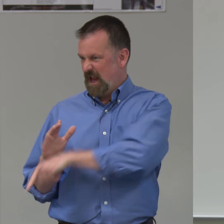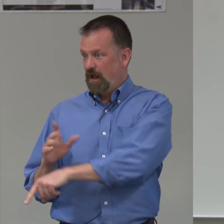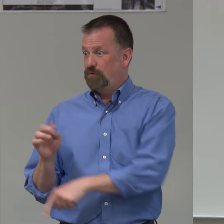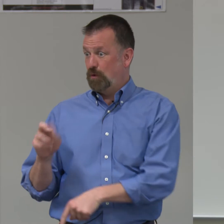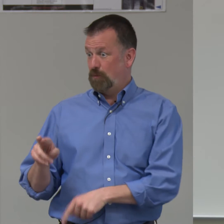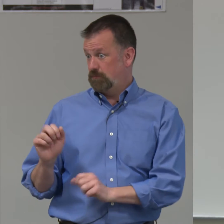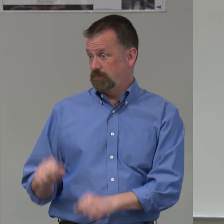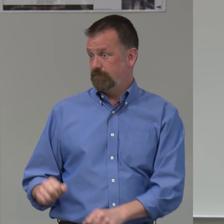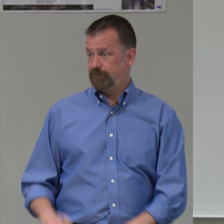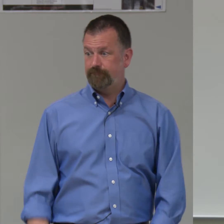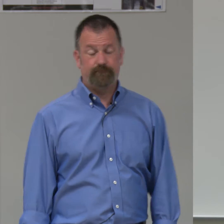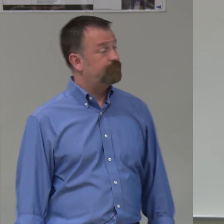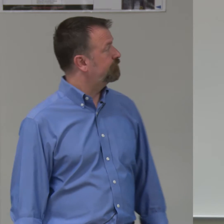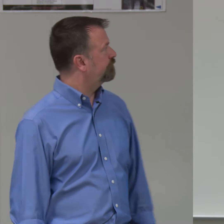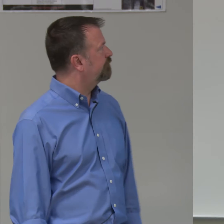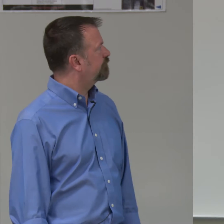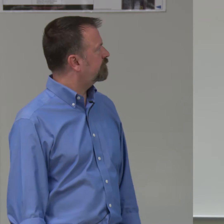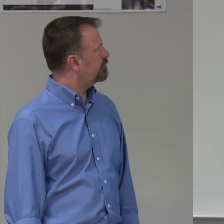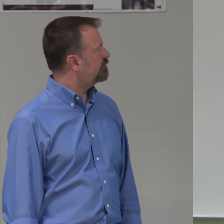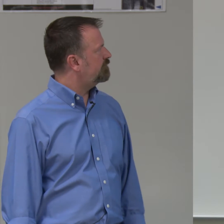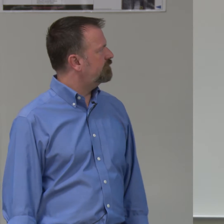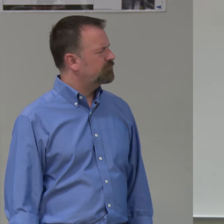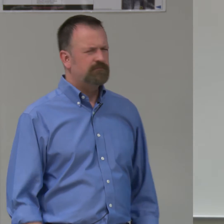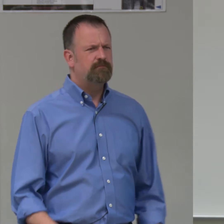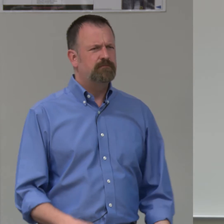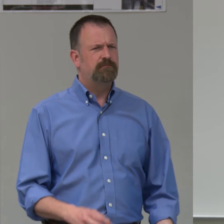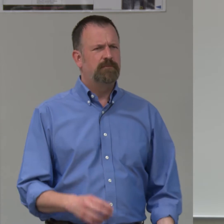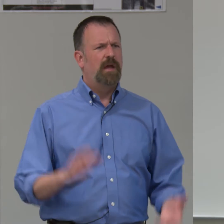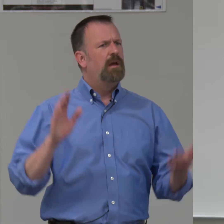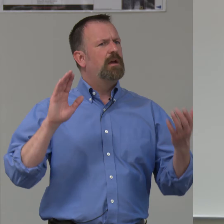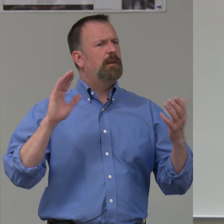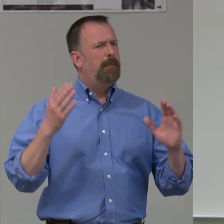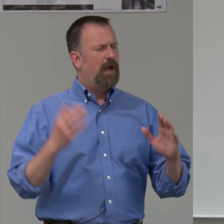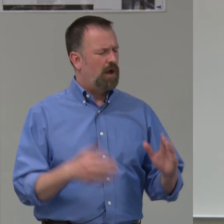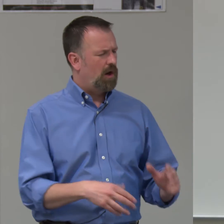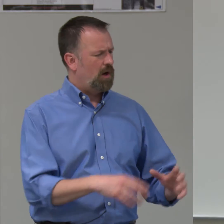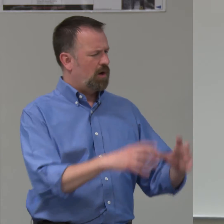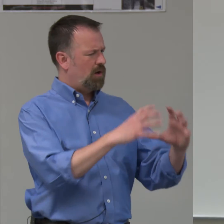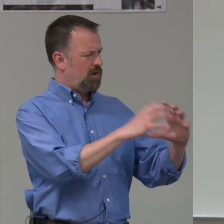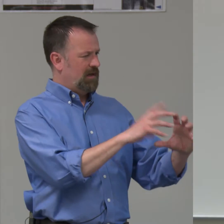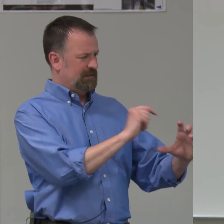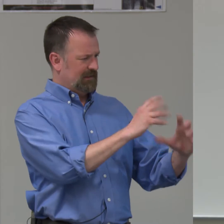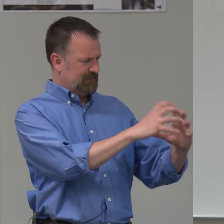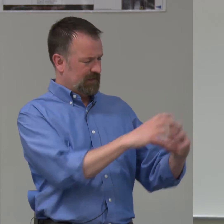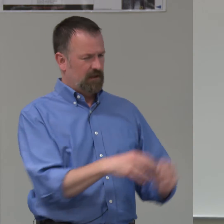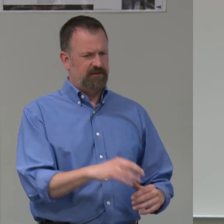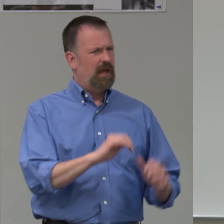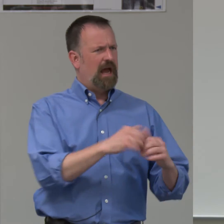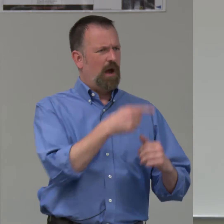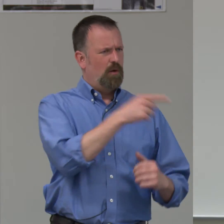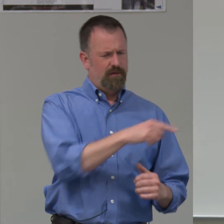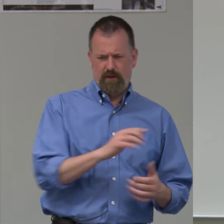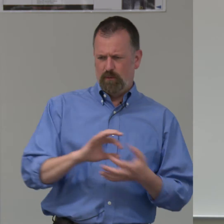and the question we had was, where are these relative to both blood vessels, and I think you can see